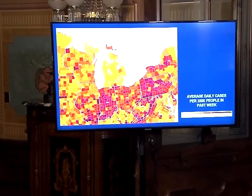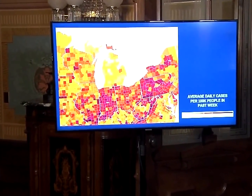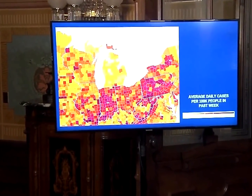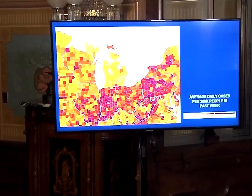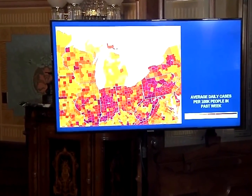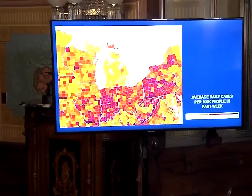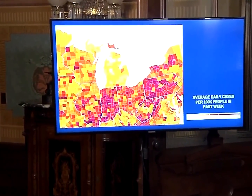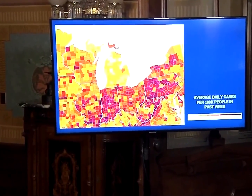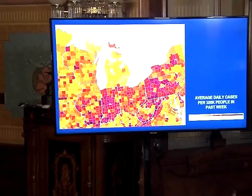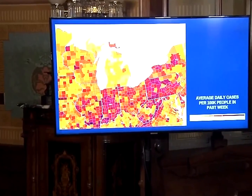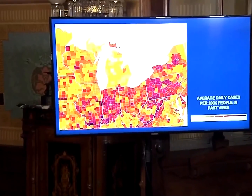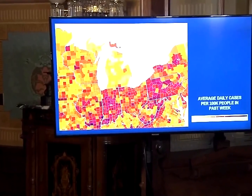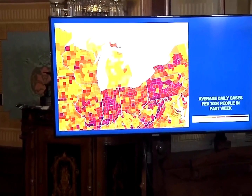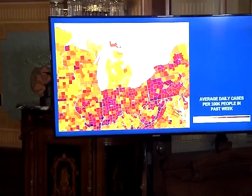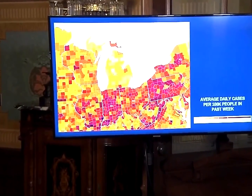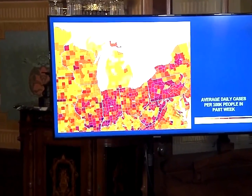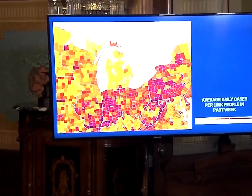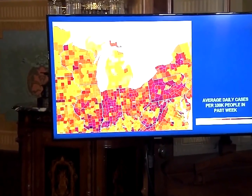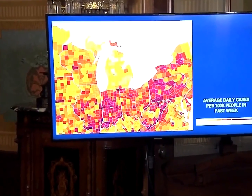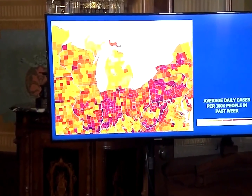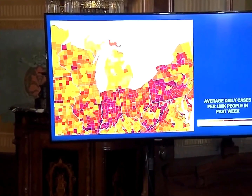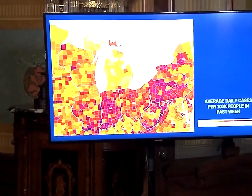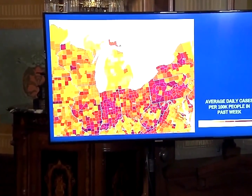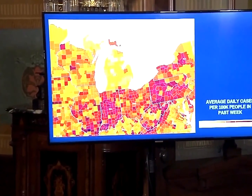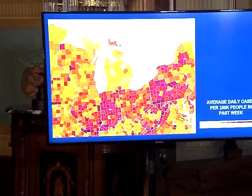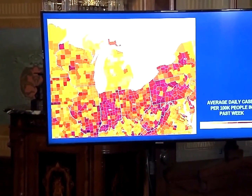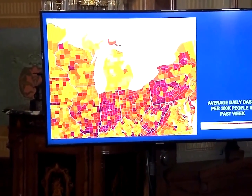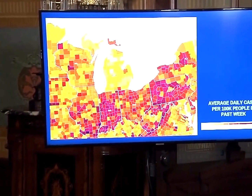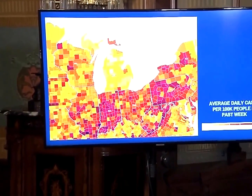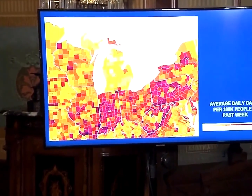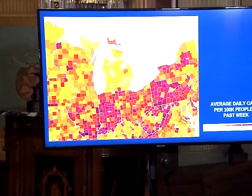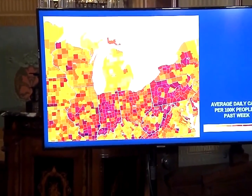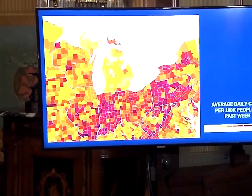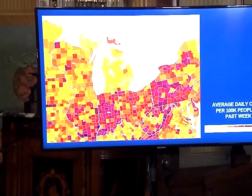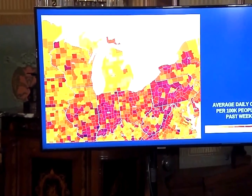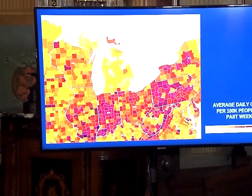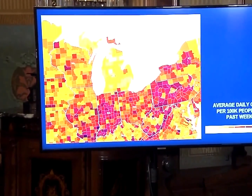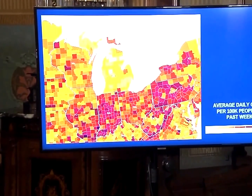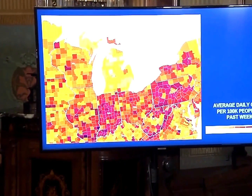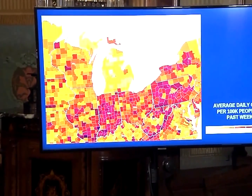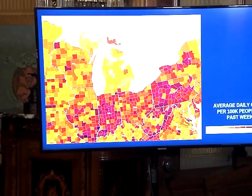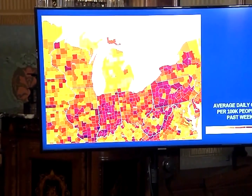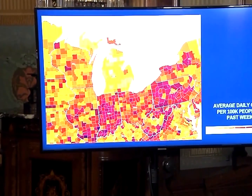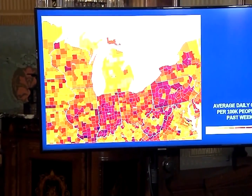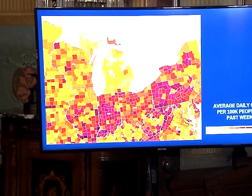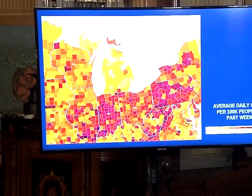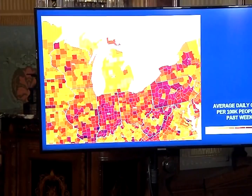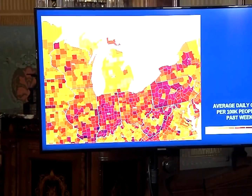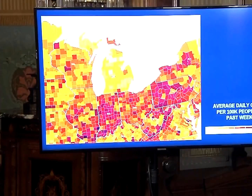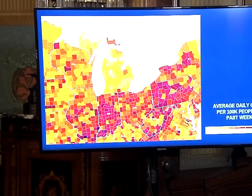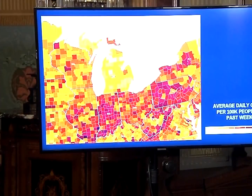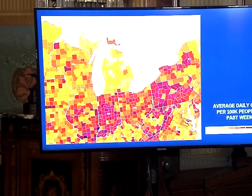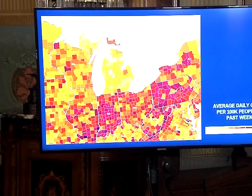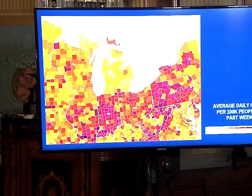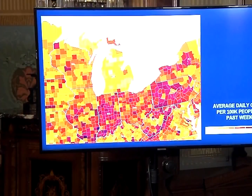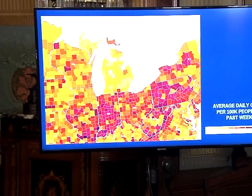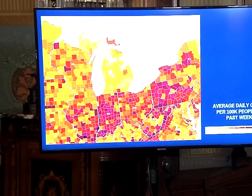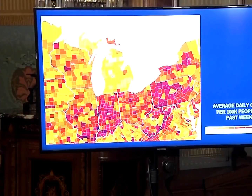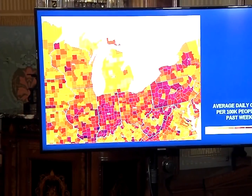continue to do what you have been doing, stay home for New been doing, stay home for New Year’s, get takeout and support